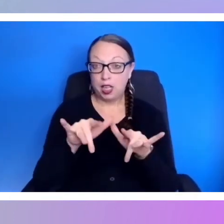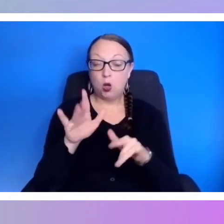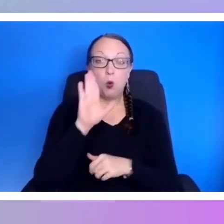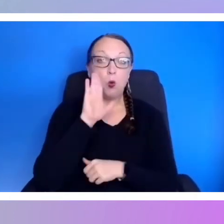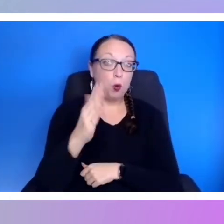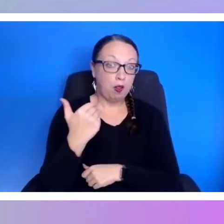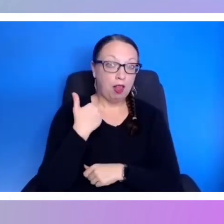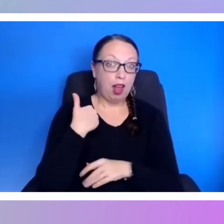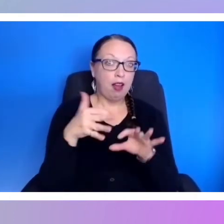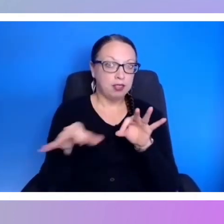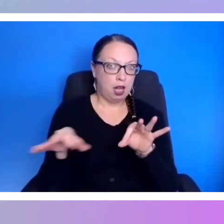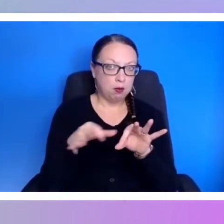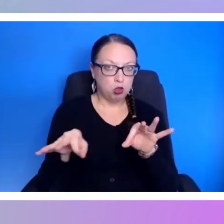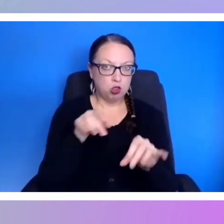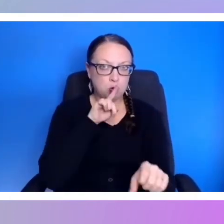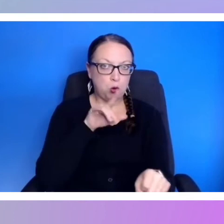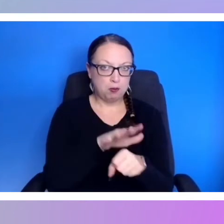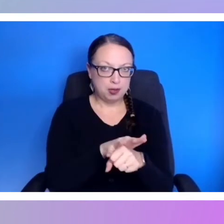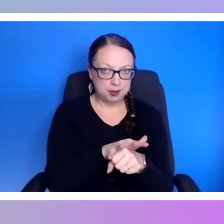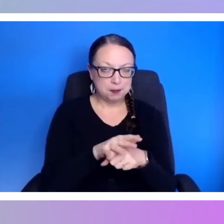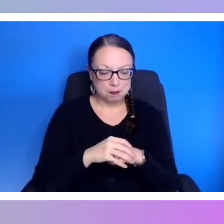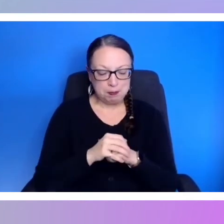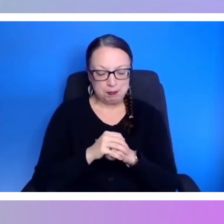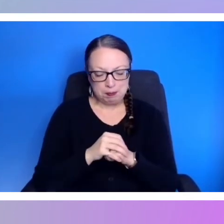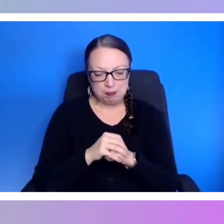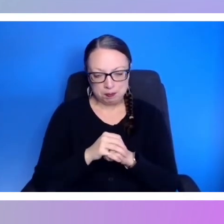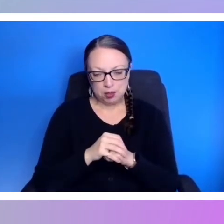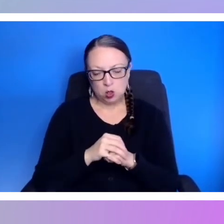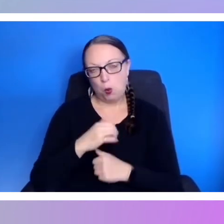will absolutely have captioning present, so I apologize for that.